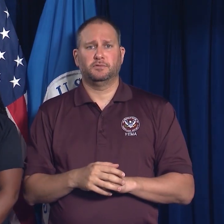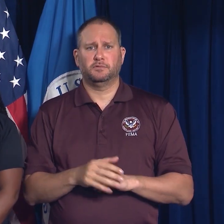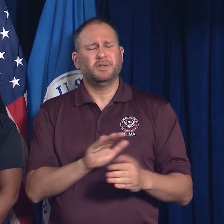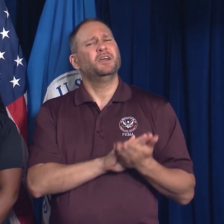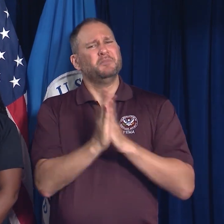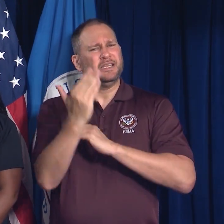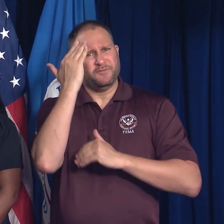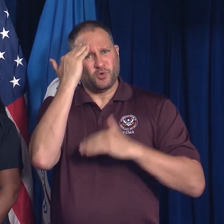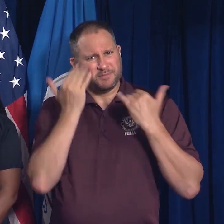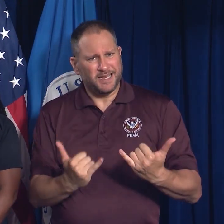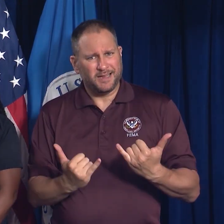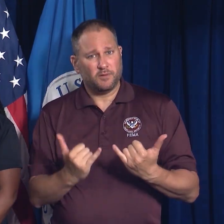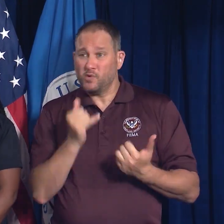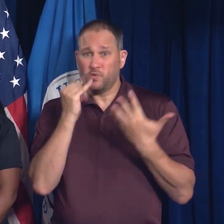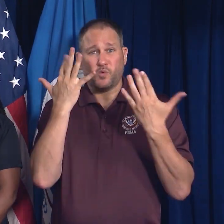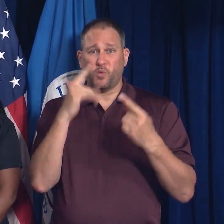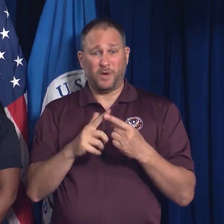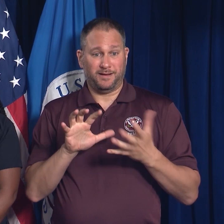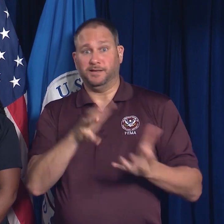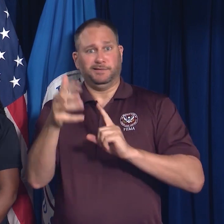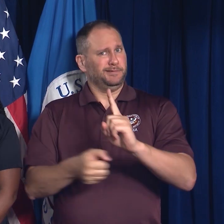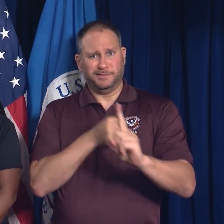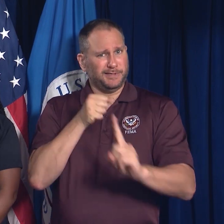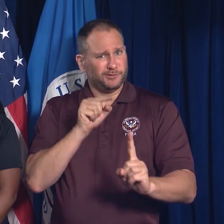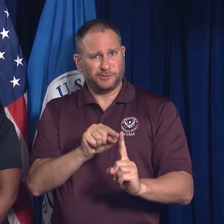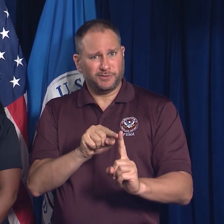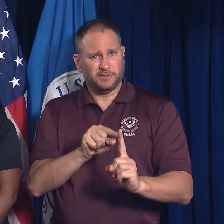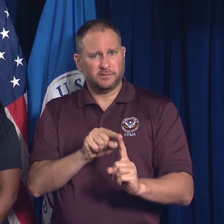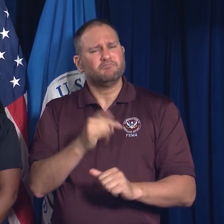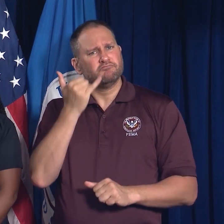Be informed now. Don’t wait until a disaster strikes.